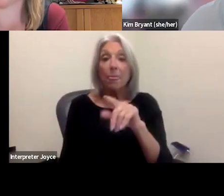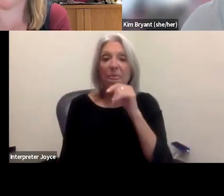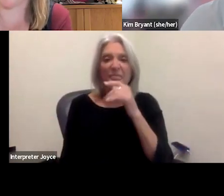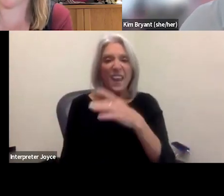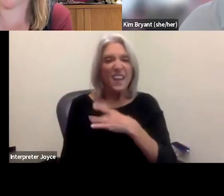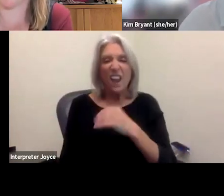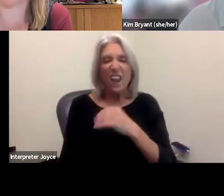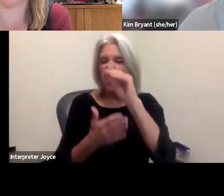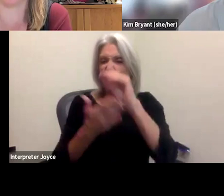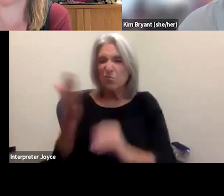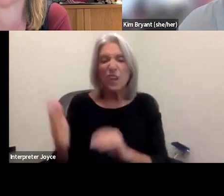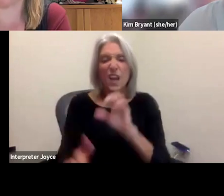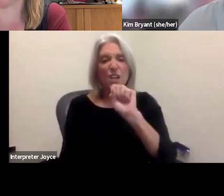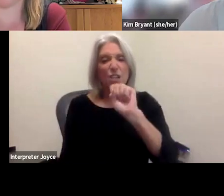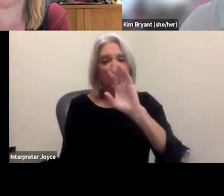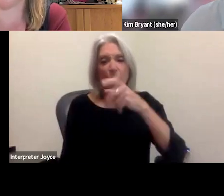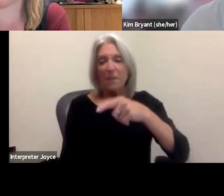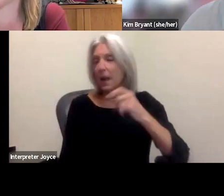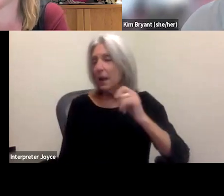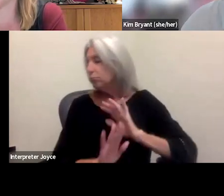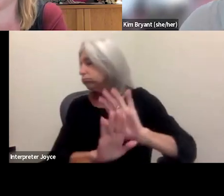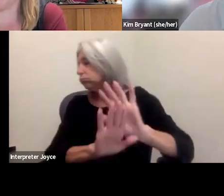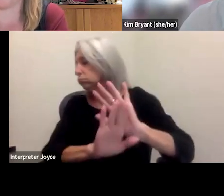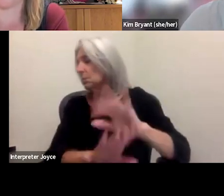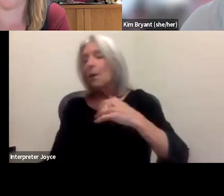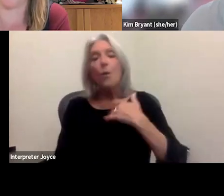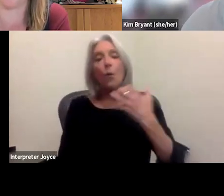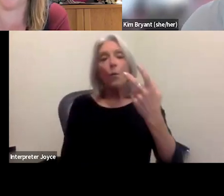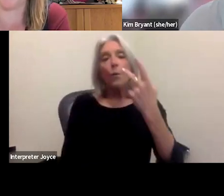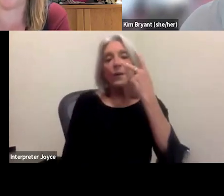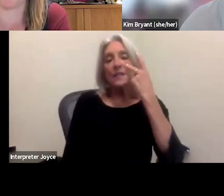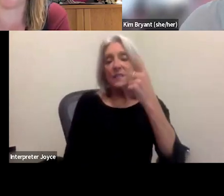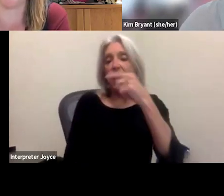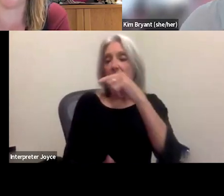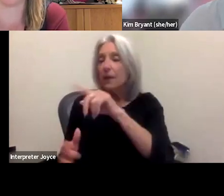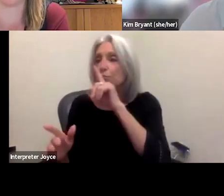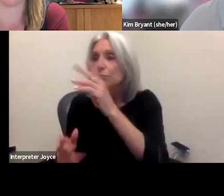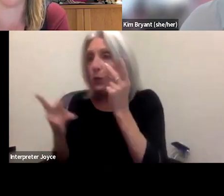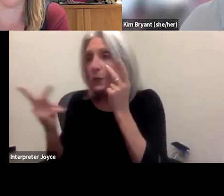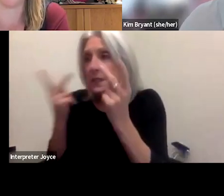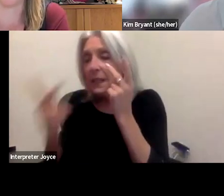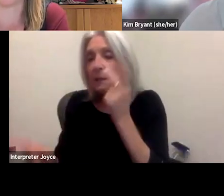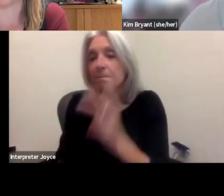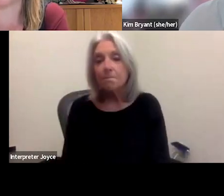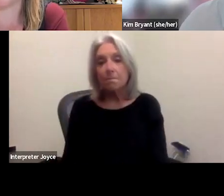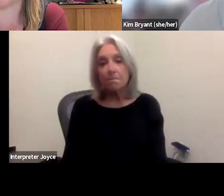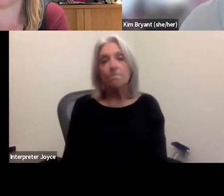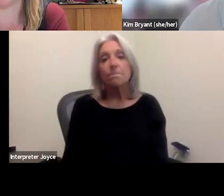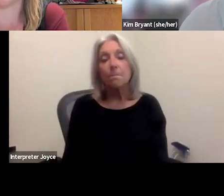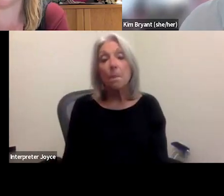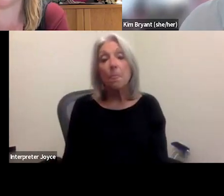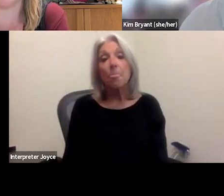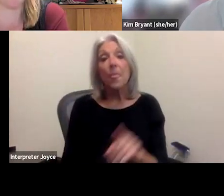They pushed back. Like, we want to go ahead and see this part because our consultants take themselves seriously.